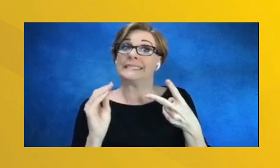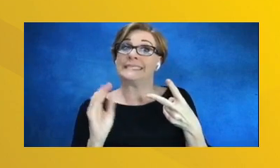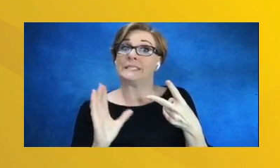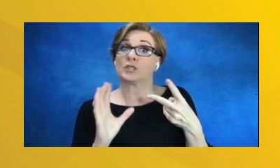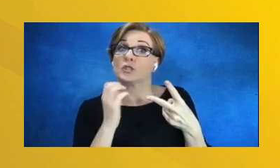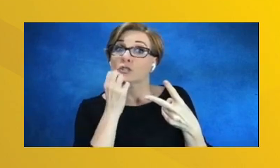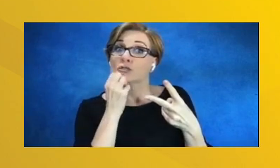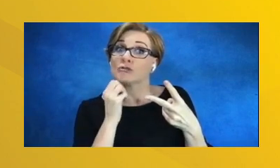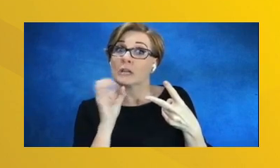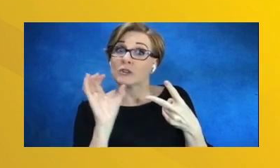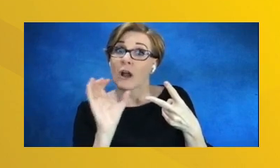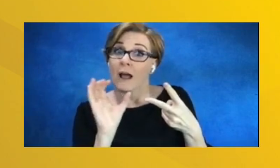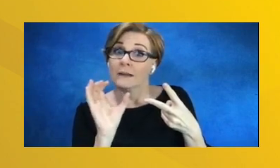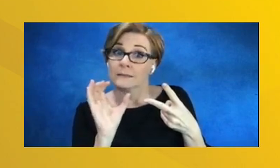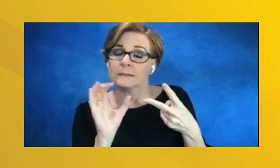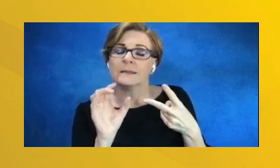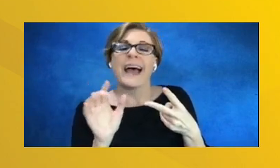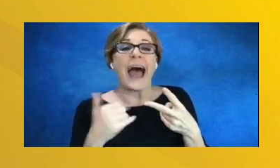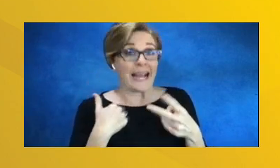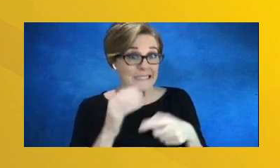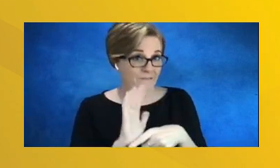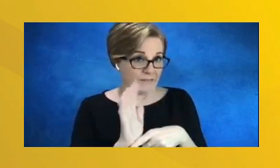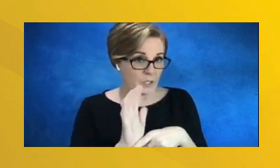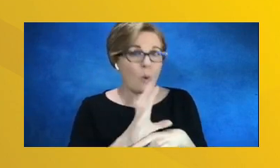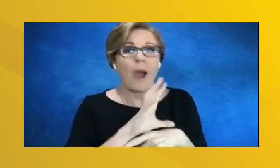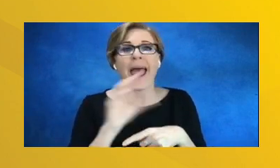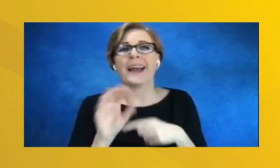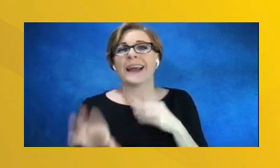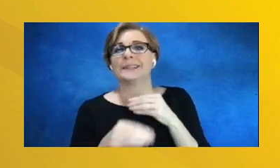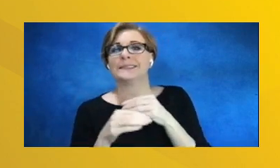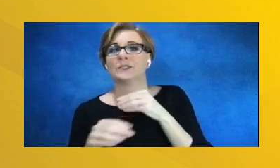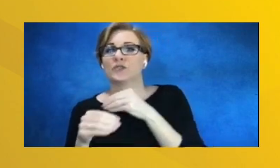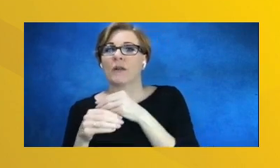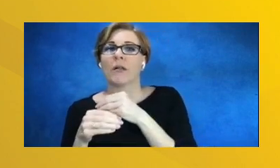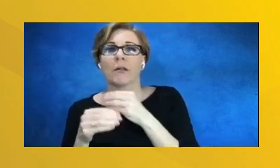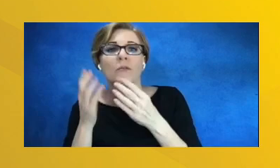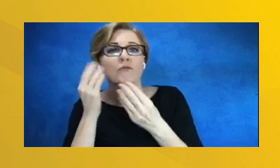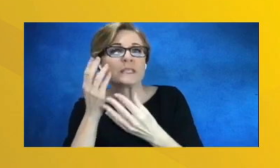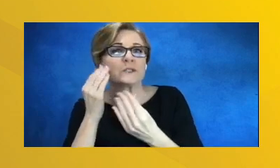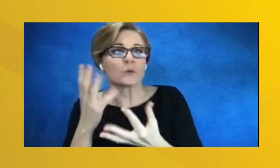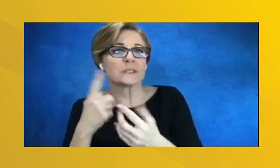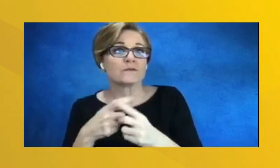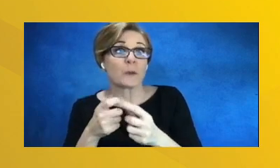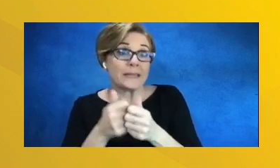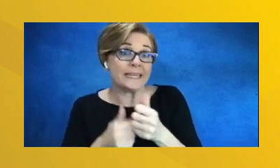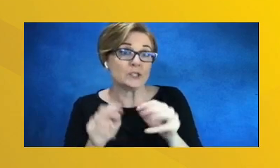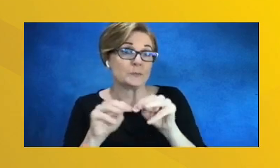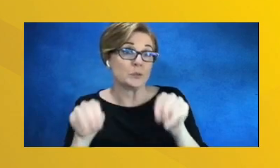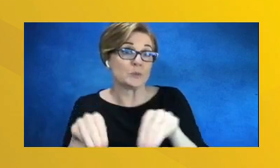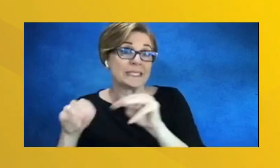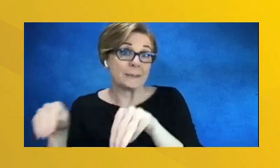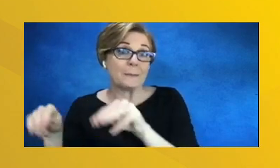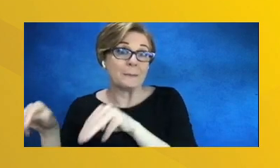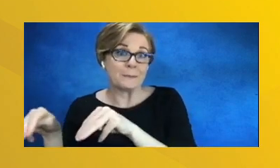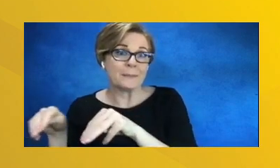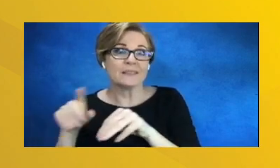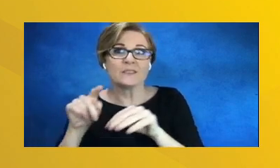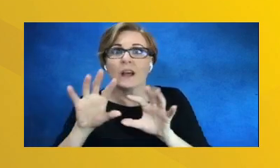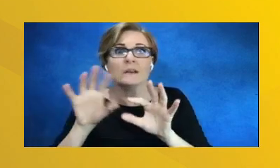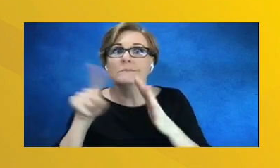to the videos, great resources from each museum that can connect you to even more resources for your pre-K learners.